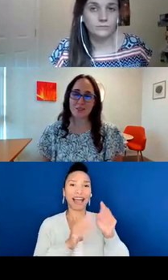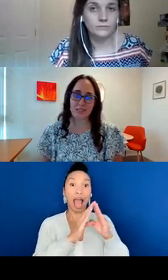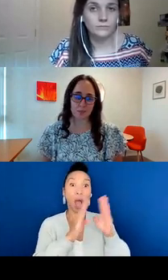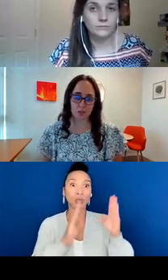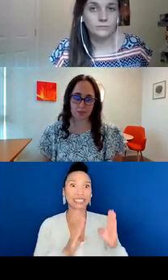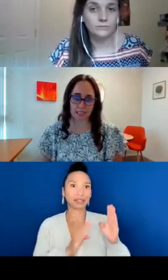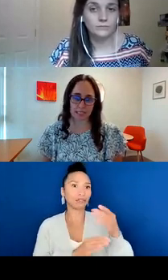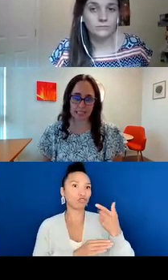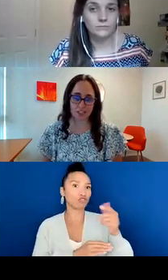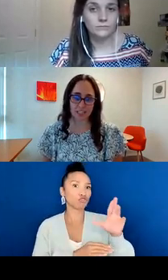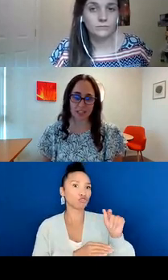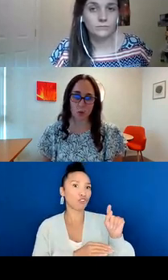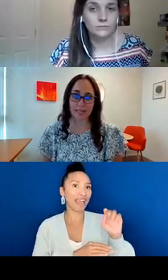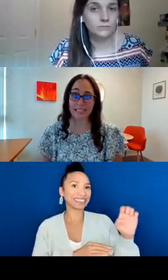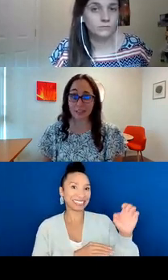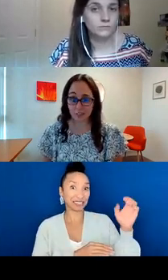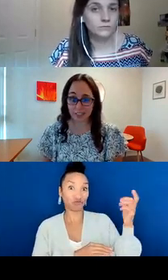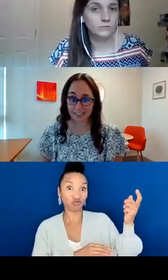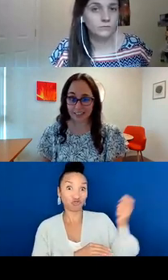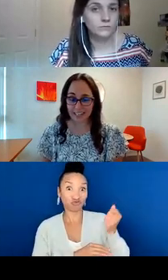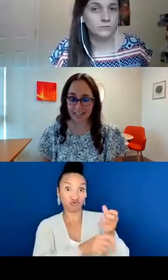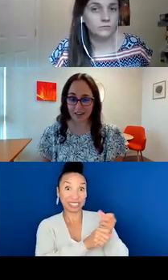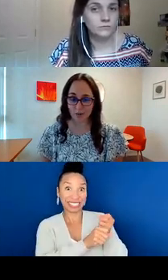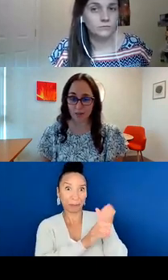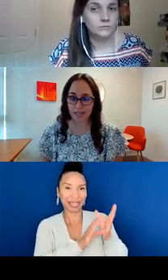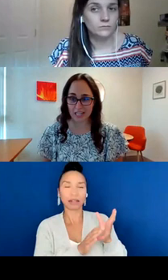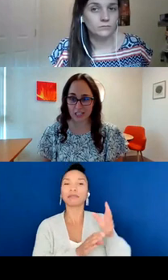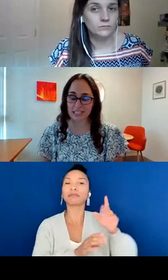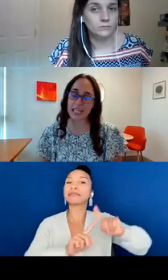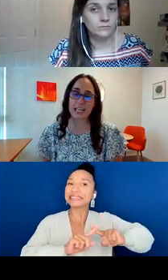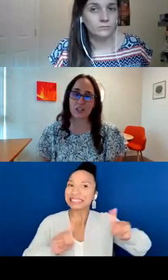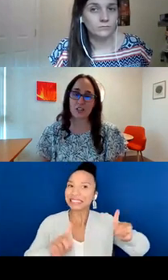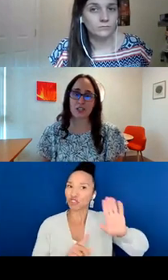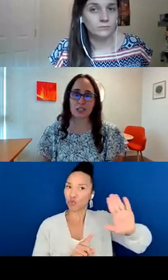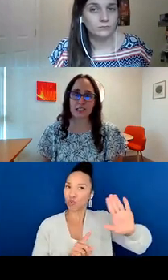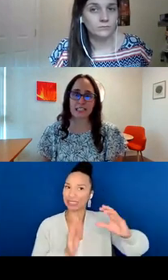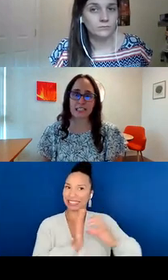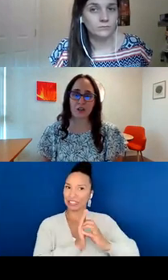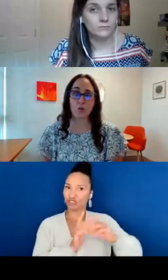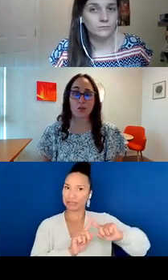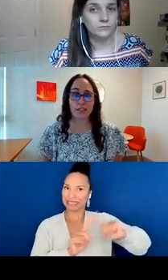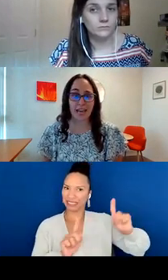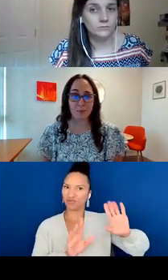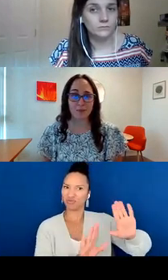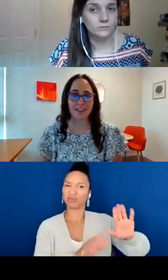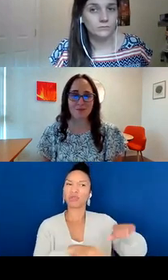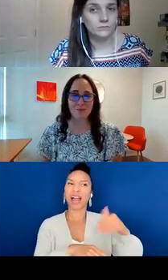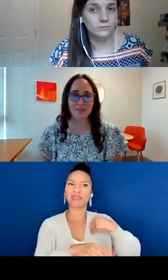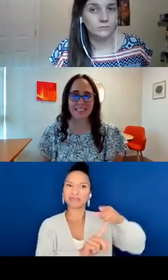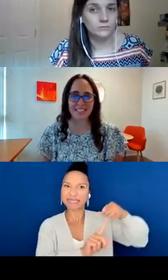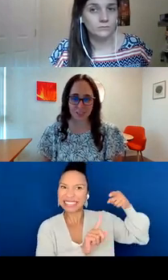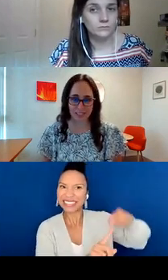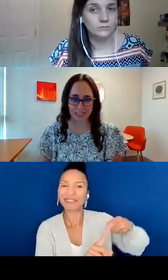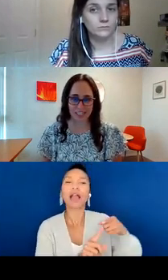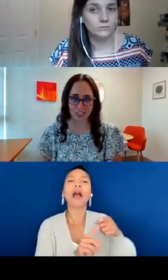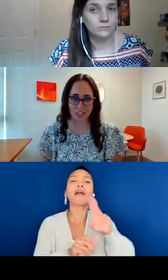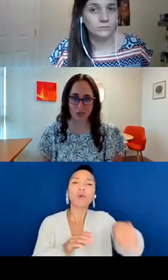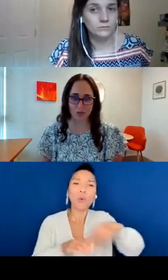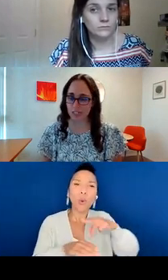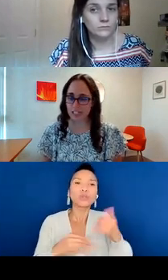because your victim services section is quite different than everyone else. There's certainly overlap with today's presentation.